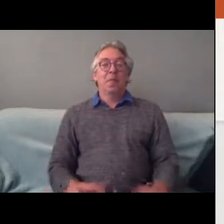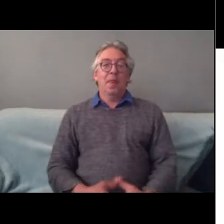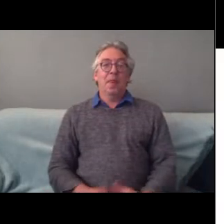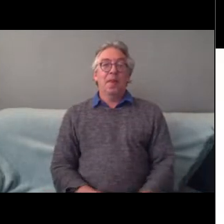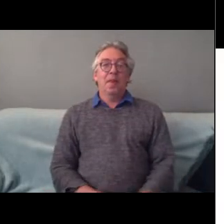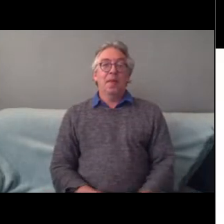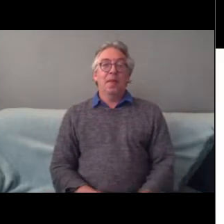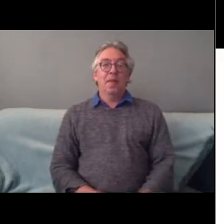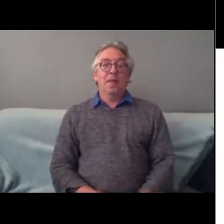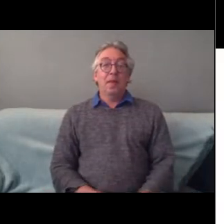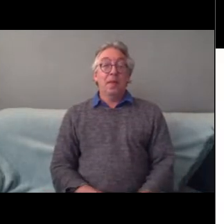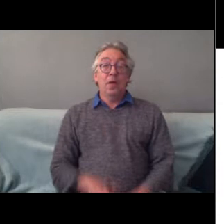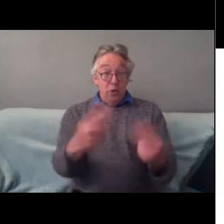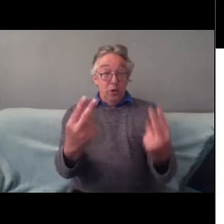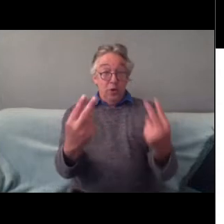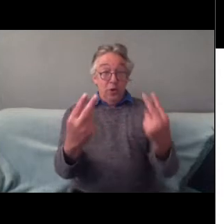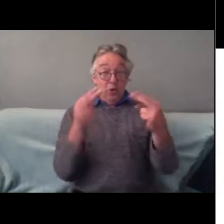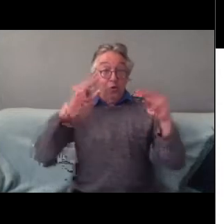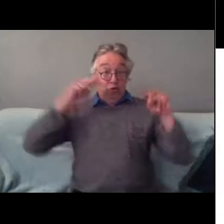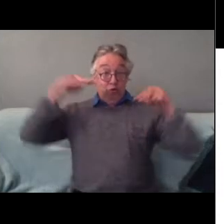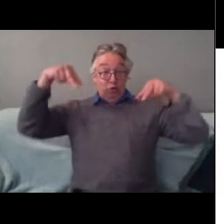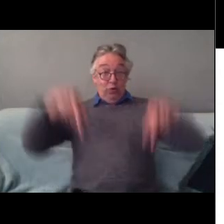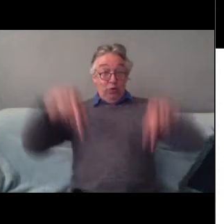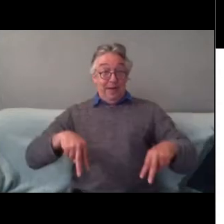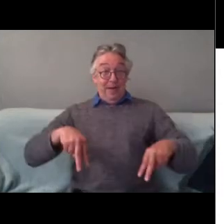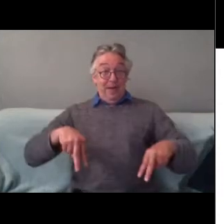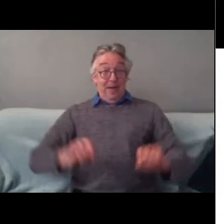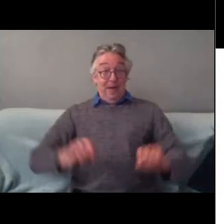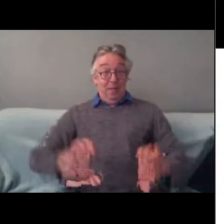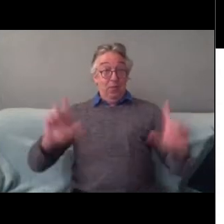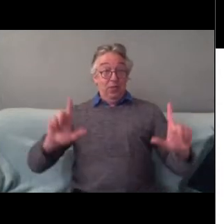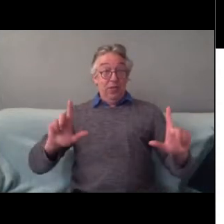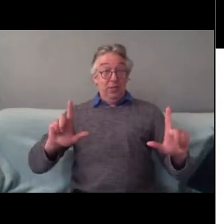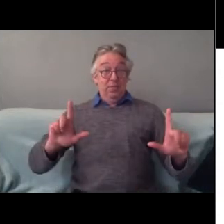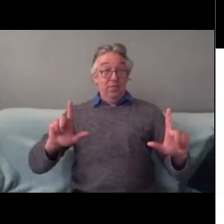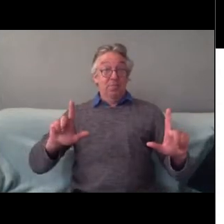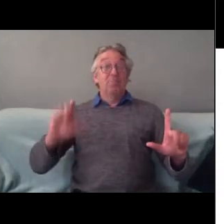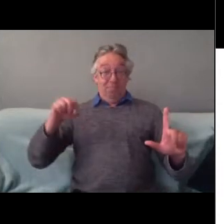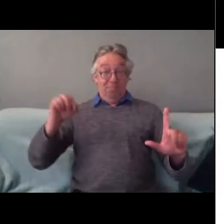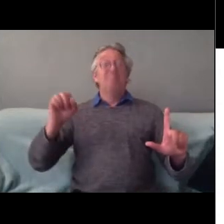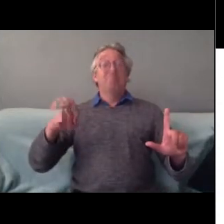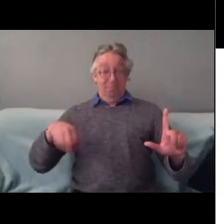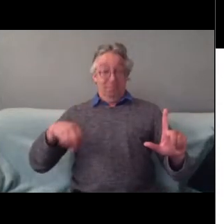can you all see the presentation I'm sharing? Yes, Maria.